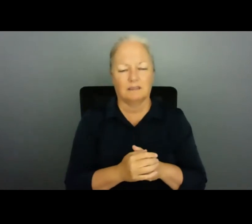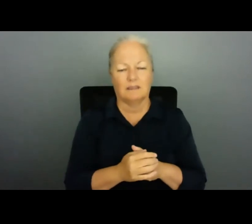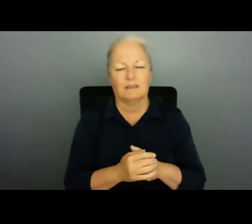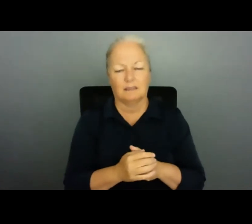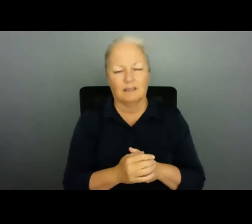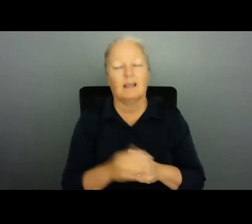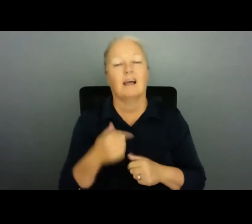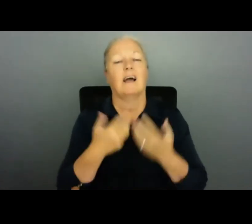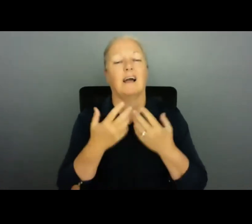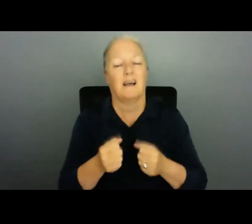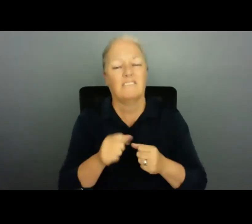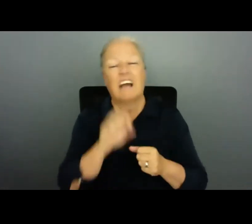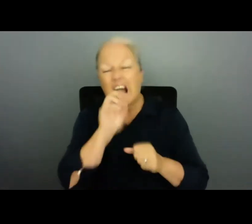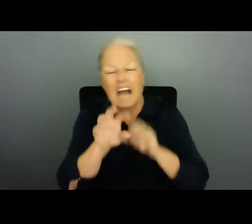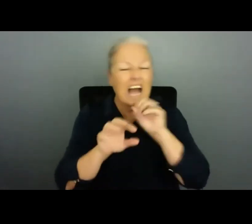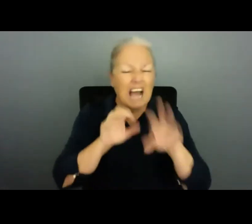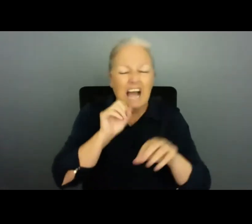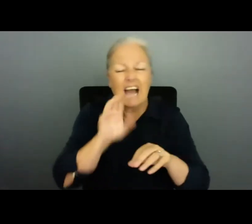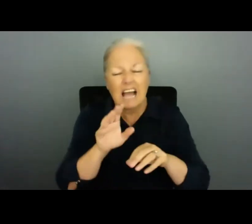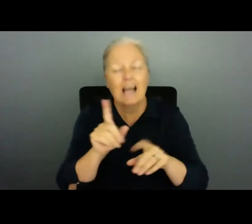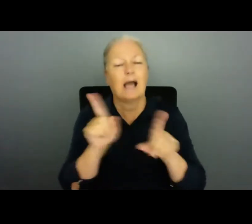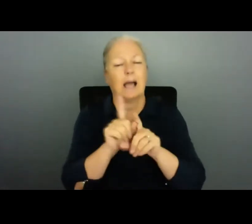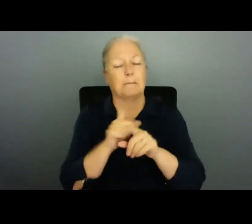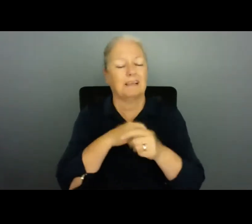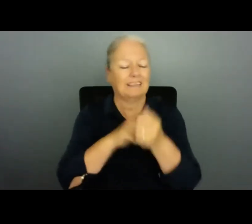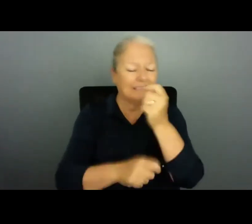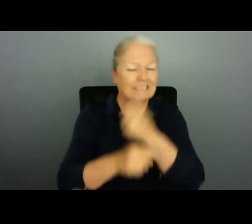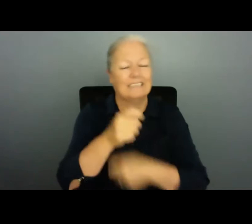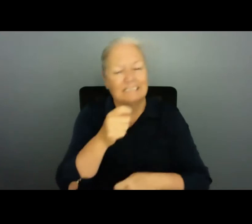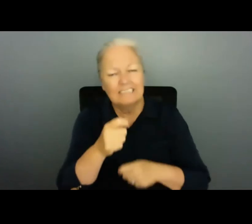eventually i was taken to a hospital and the treatment given to apparently correct my mind was